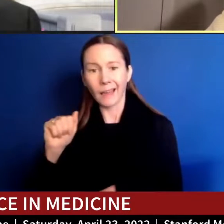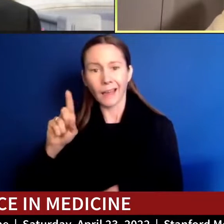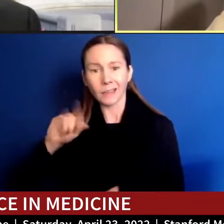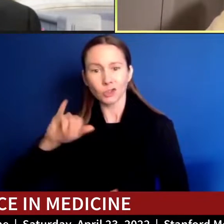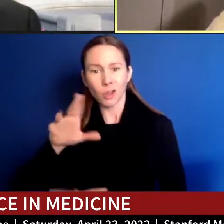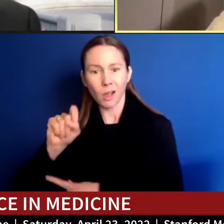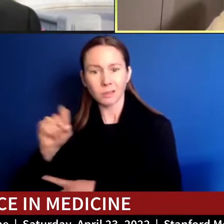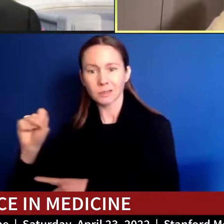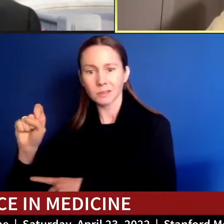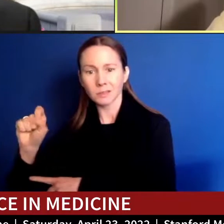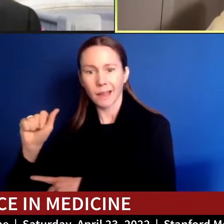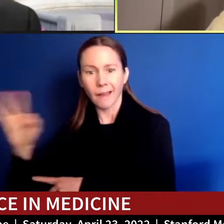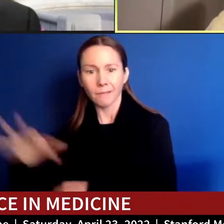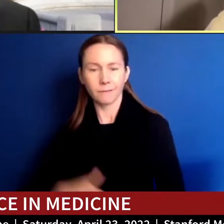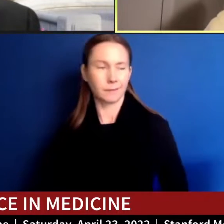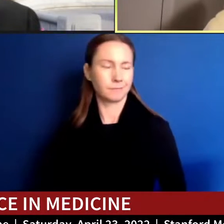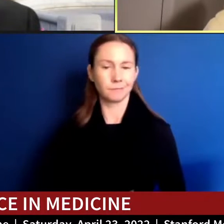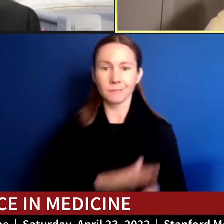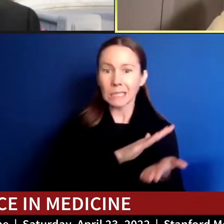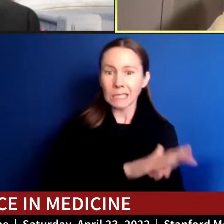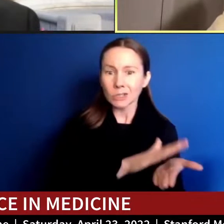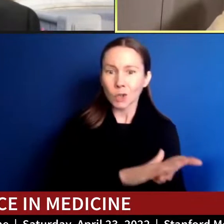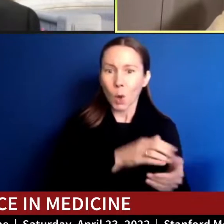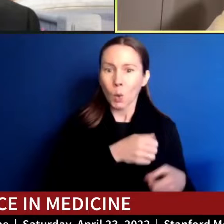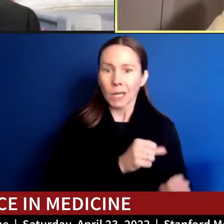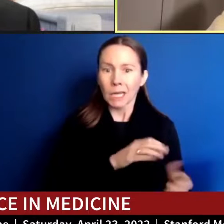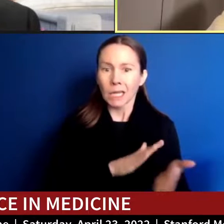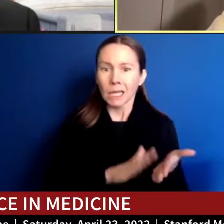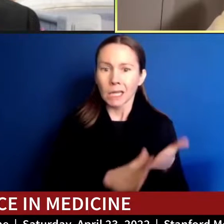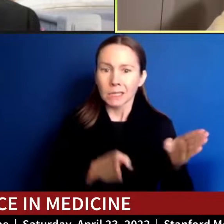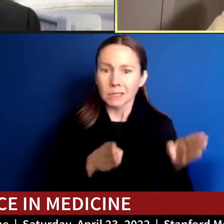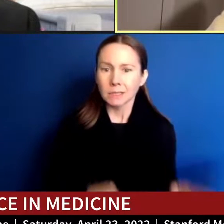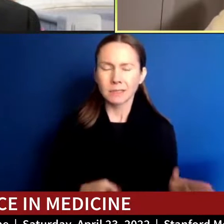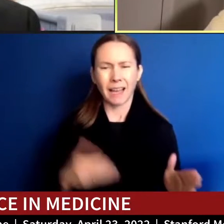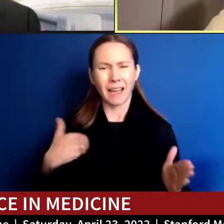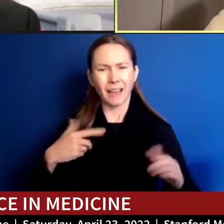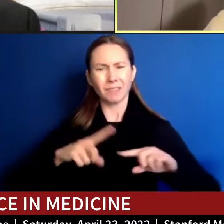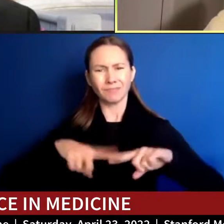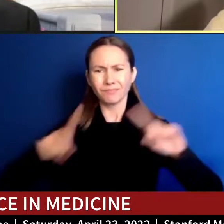custodians, you know, there are lots of ways to show up for others,